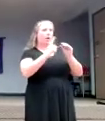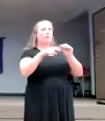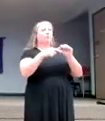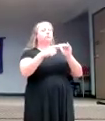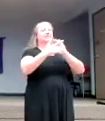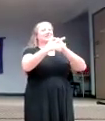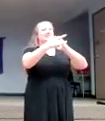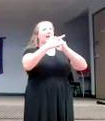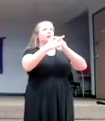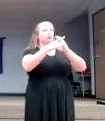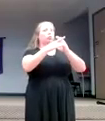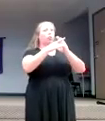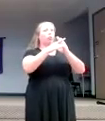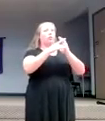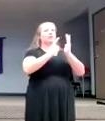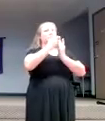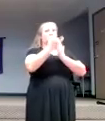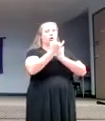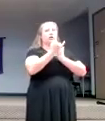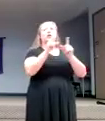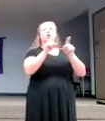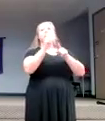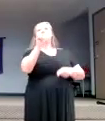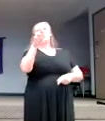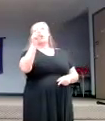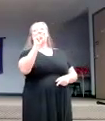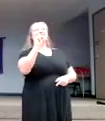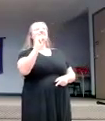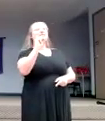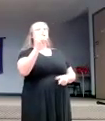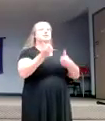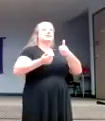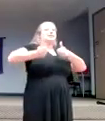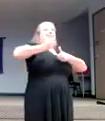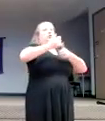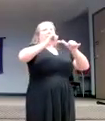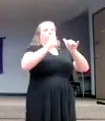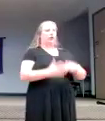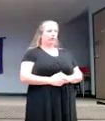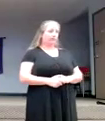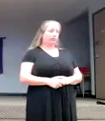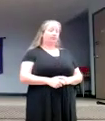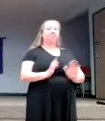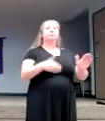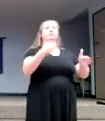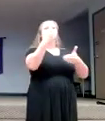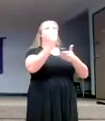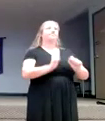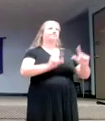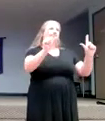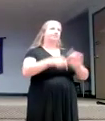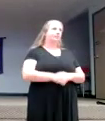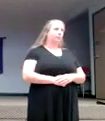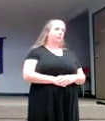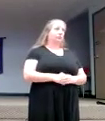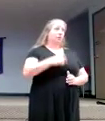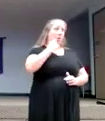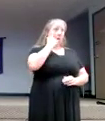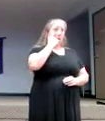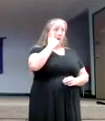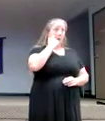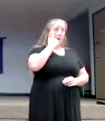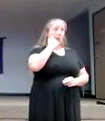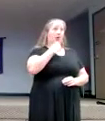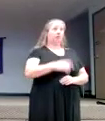project. as well as Brian Korcok in the back, who is our senior engineer. Next slide, please.